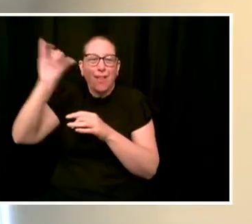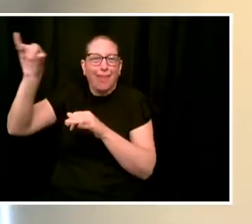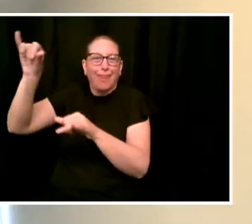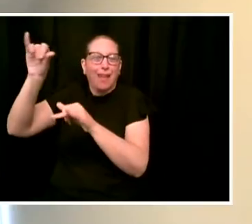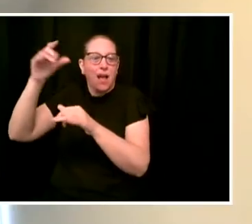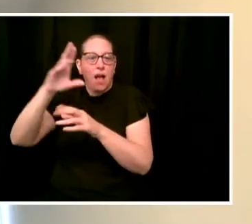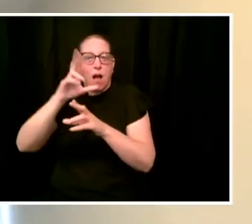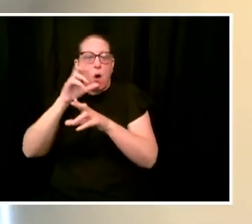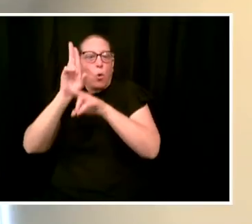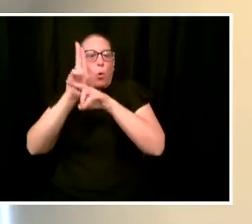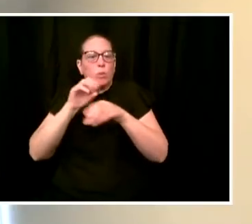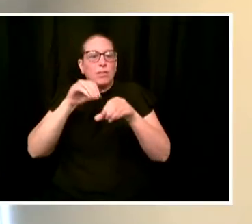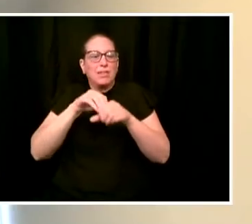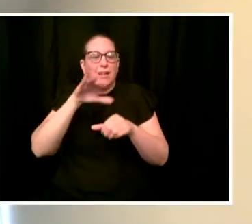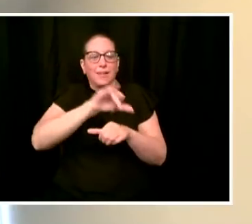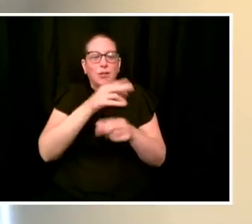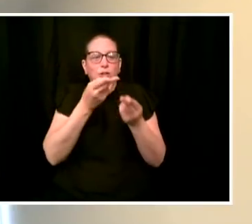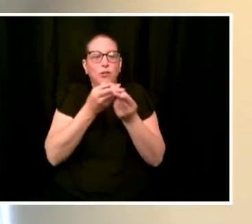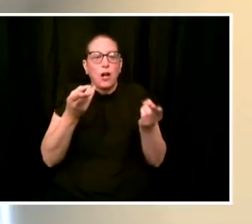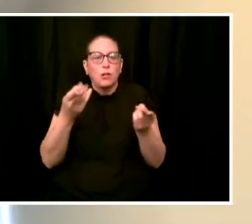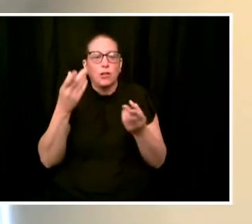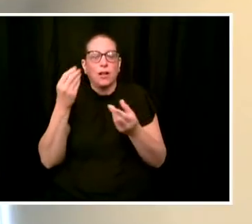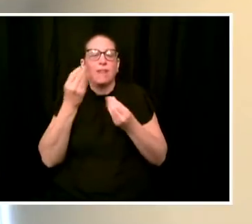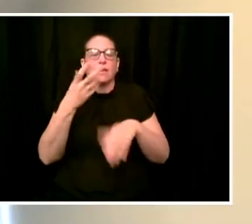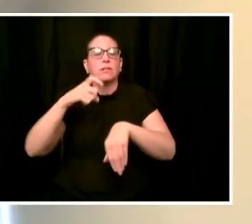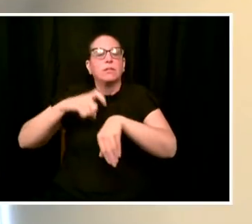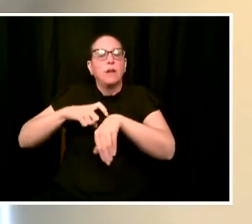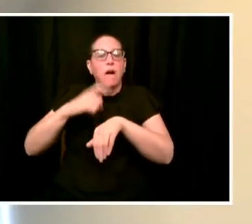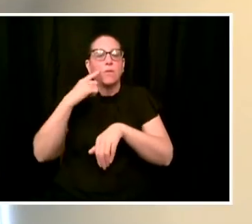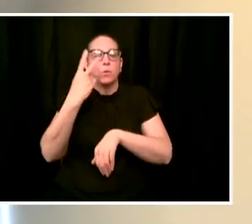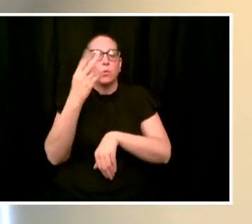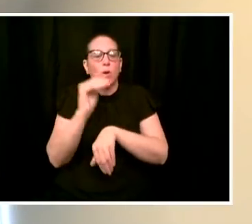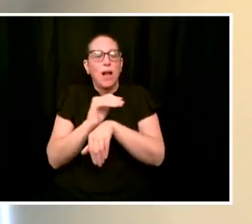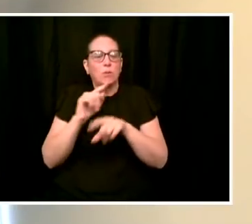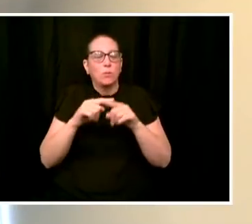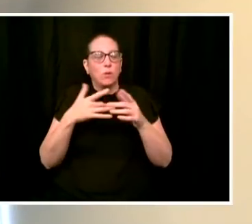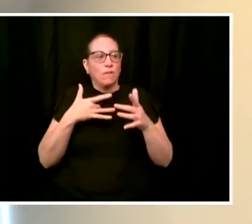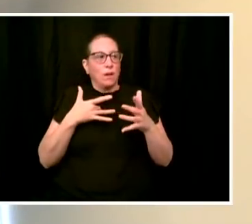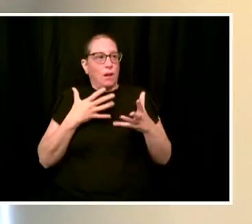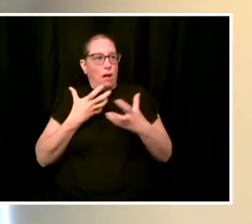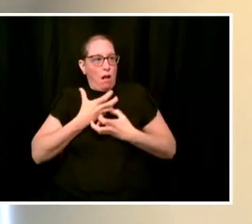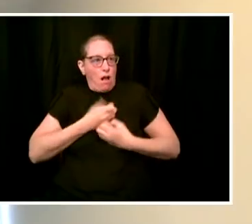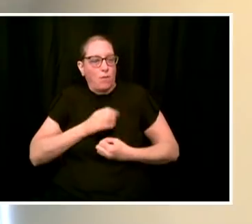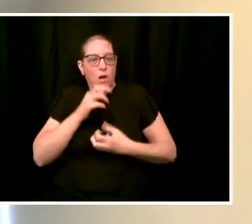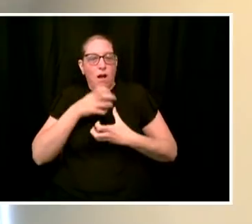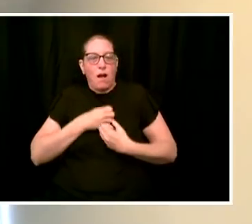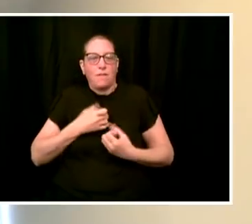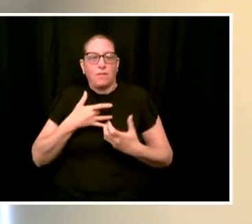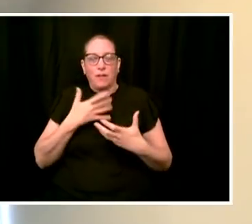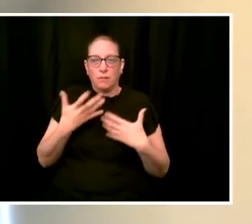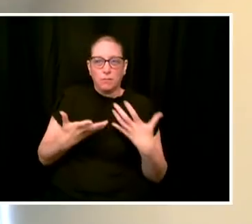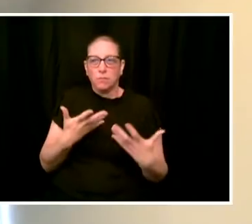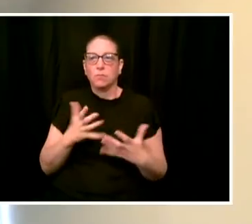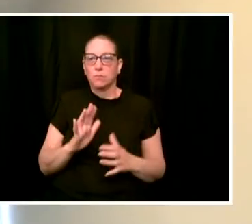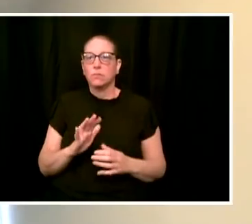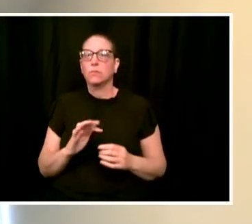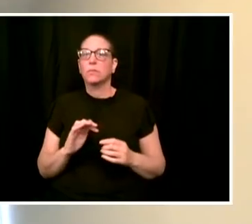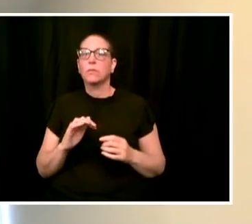IT WAS ON SATURDAY NIGHT IN STOUNDAY MORNING. A NDWEAD H HIGHER NUMBERS OF ENGAGEMENT AND HIGHER PEOPLE